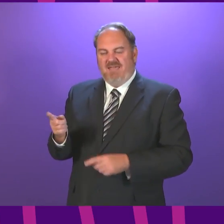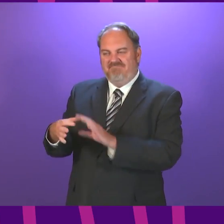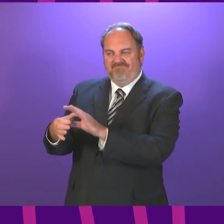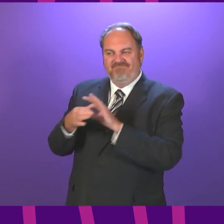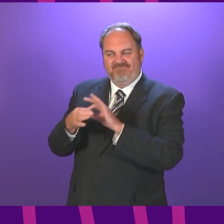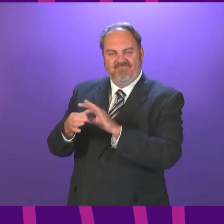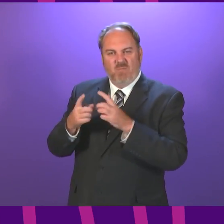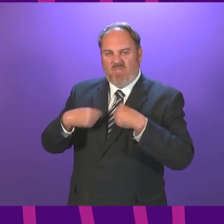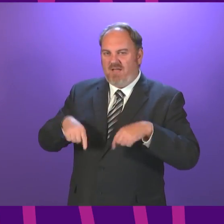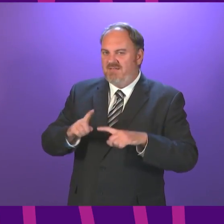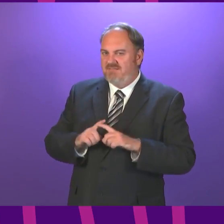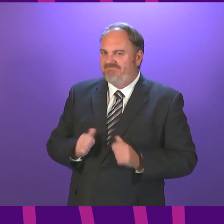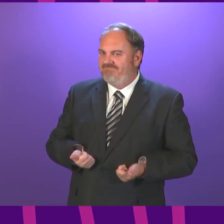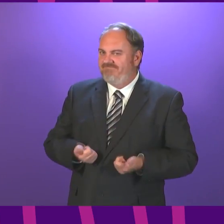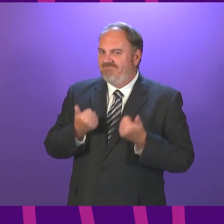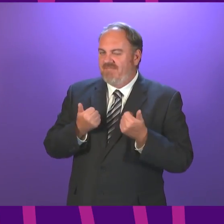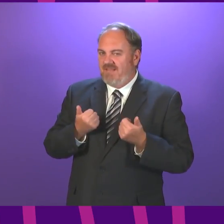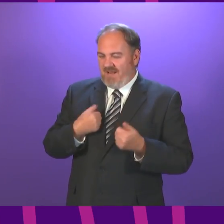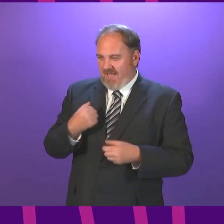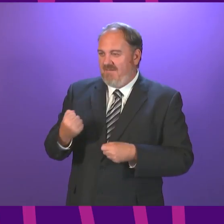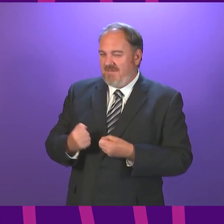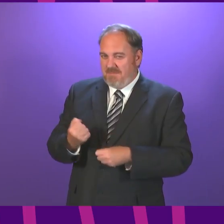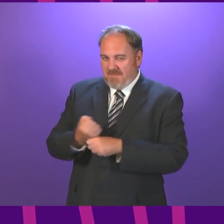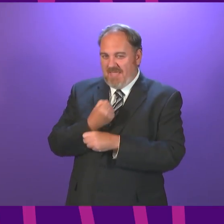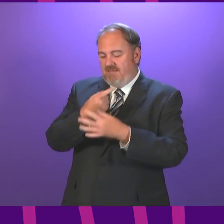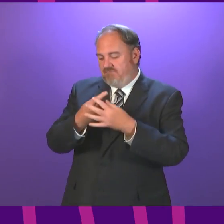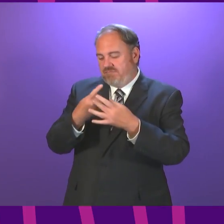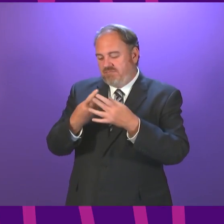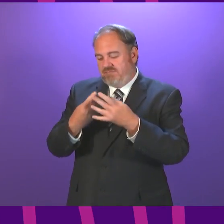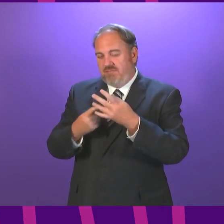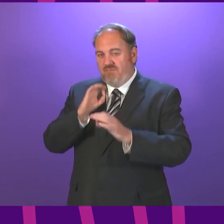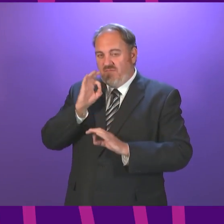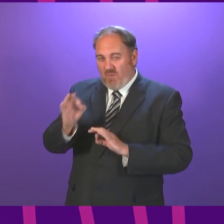in regard to some of the reasonable requests that I have made of the UK Government, such